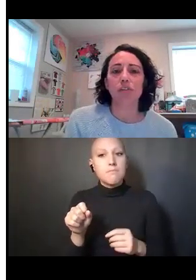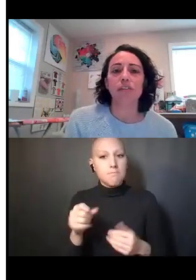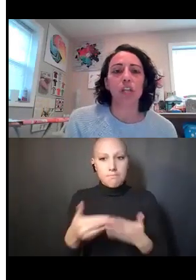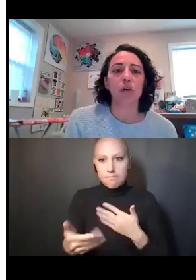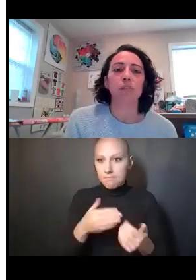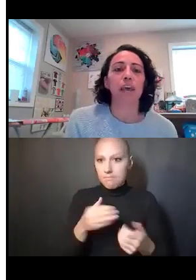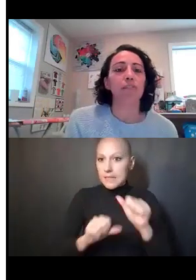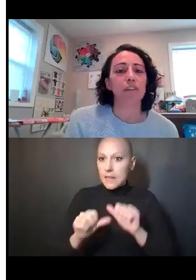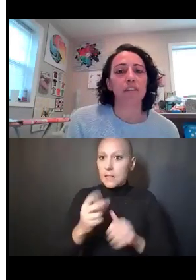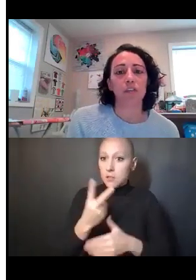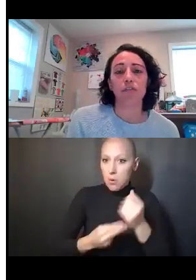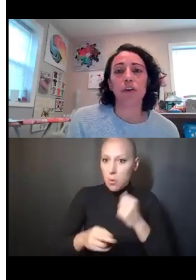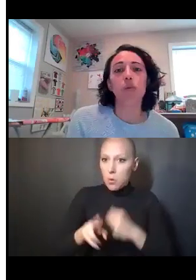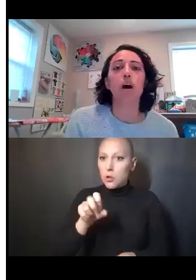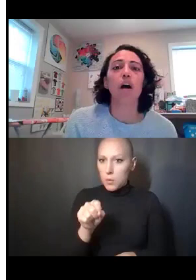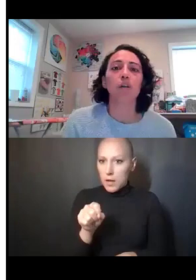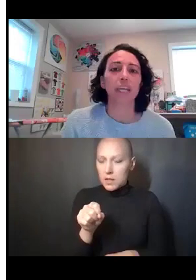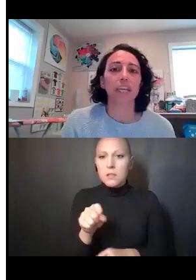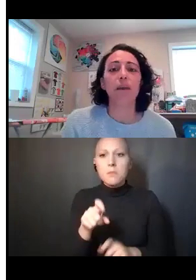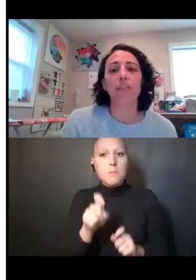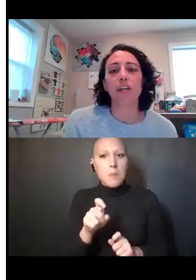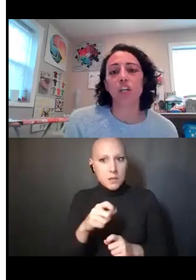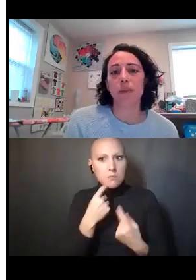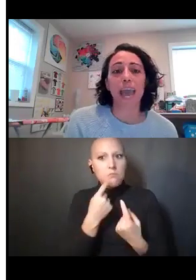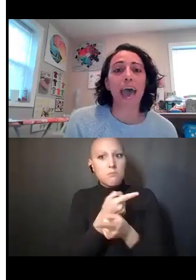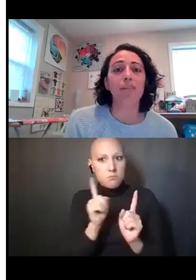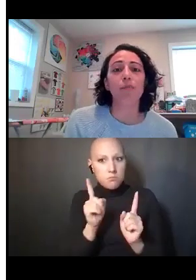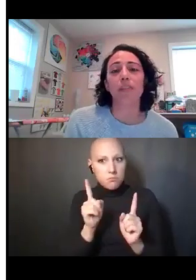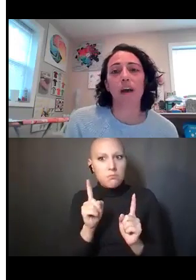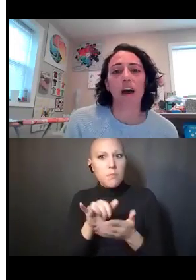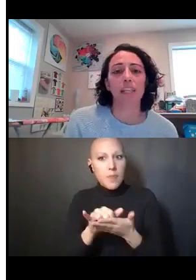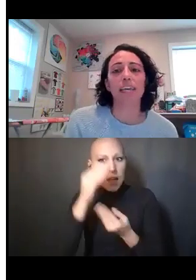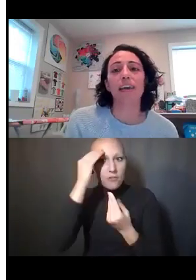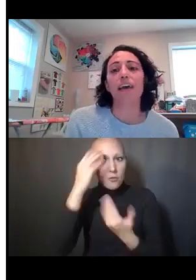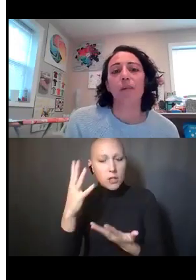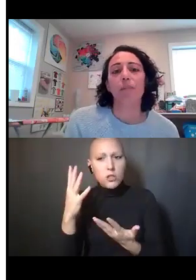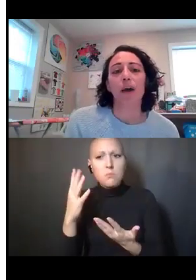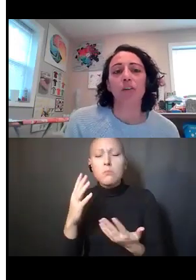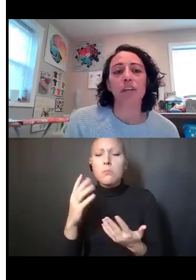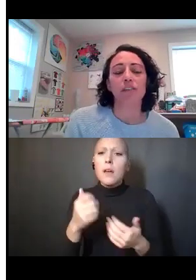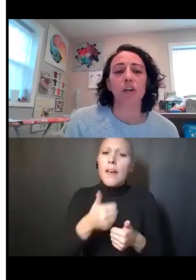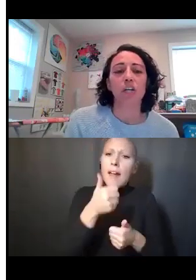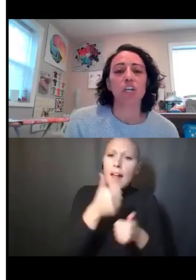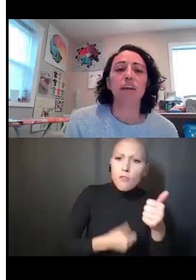to disclose every single phone call or e-mail that you may have with a colleague about your research.